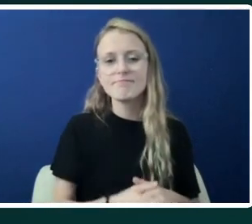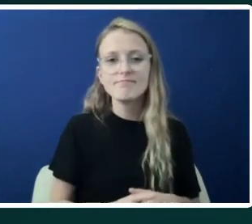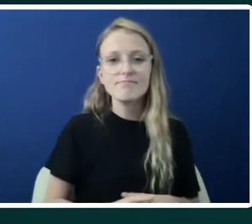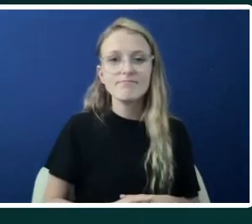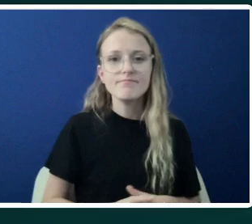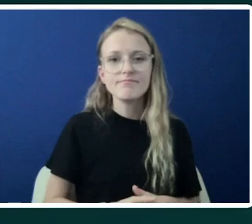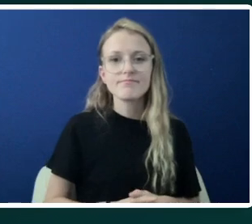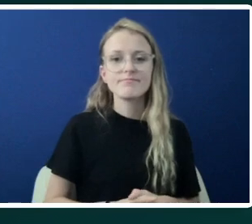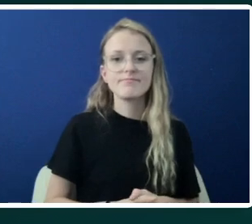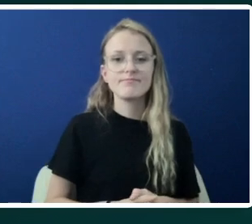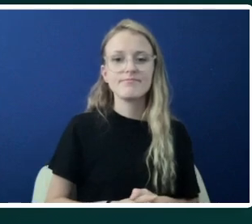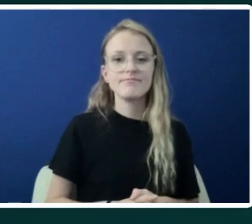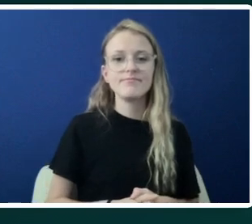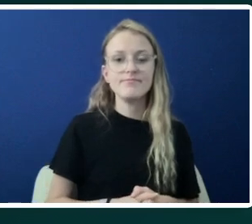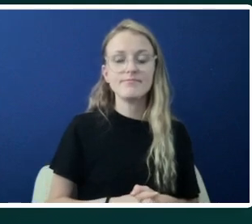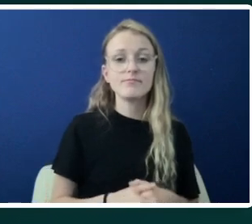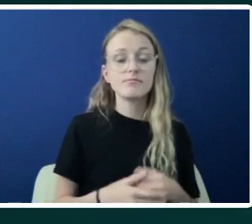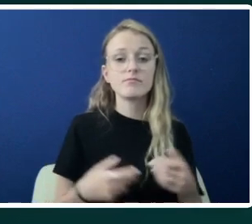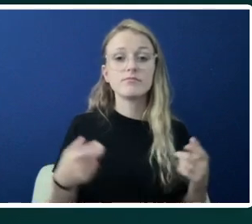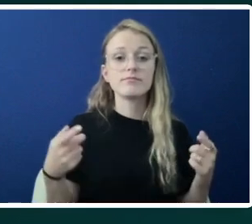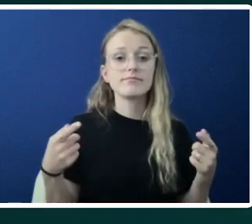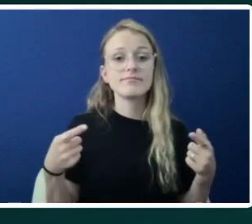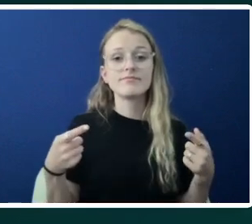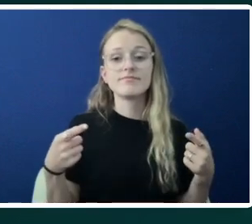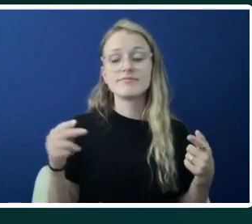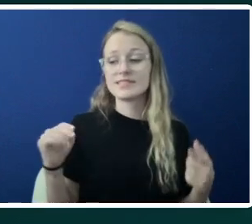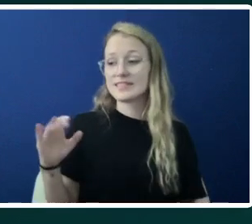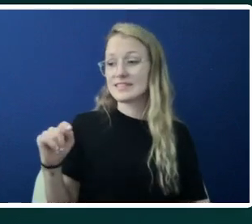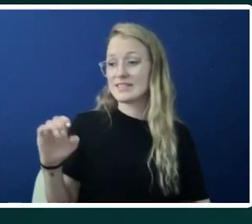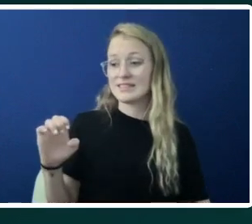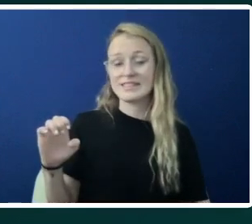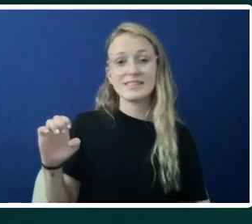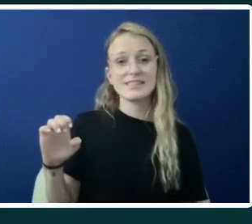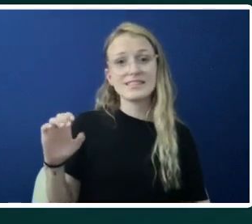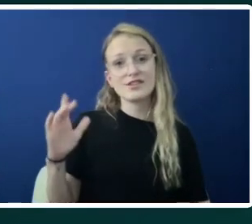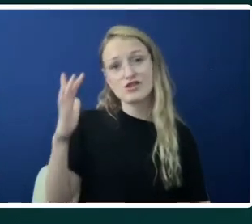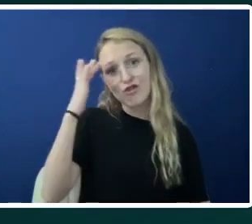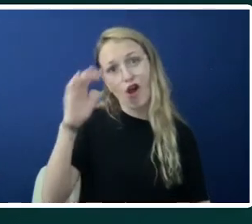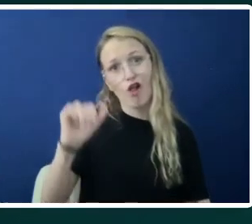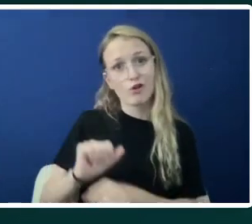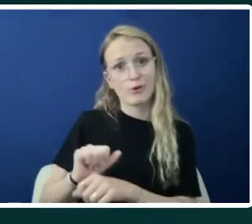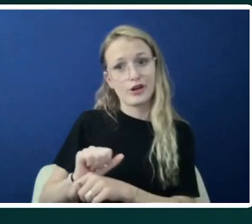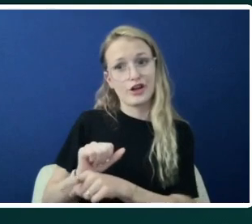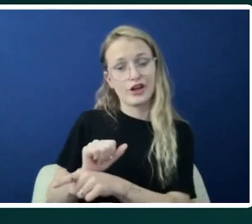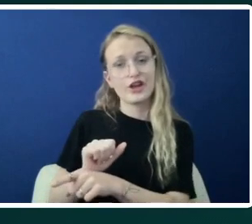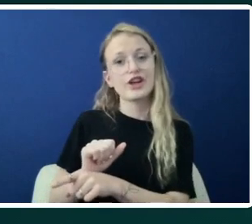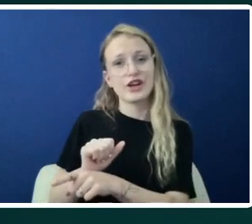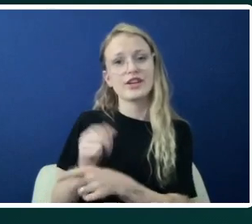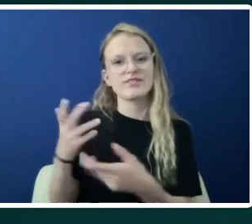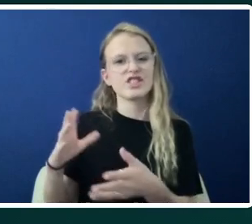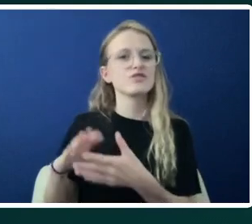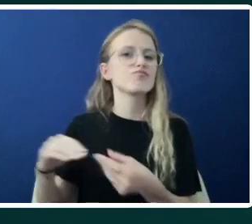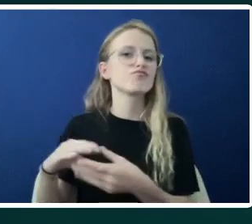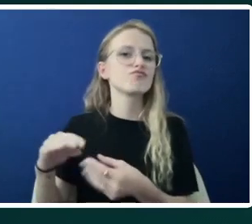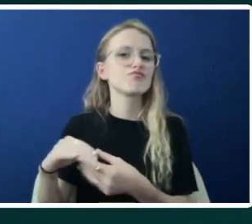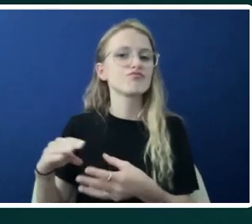Parallel to NCTE scholarly work that I've just shared with you. An independent group stemming